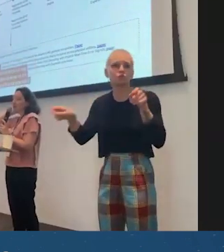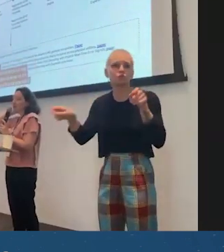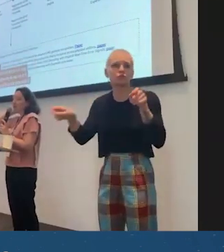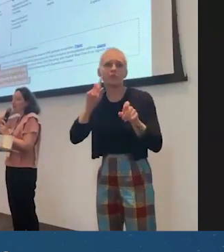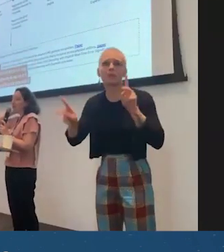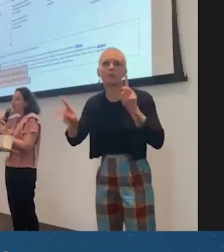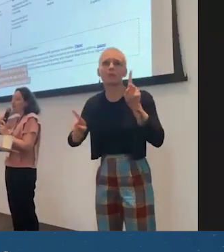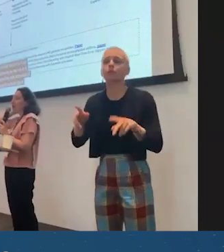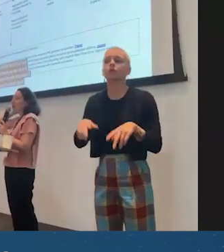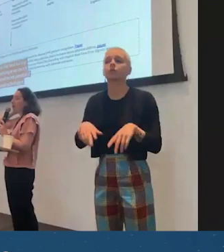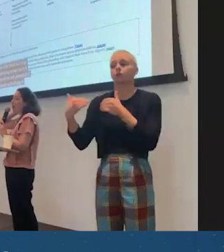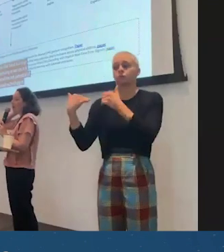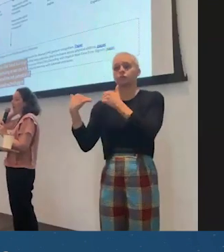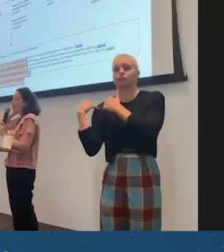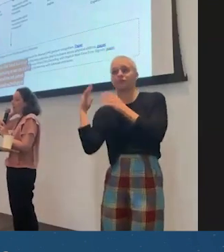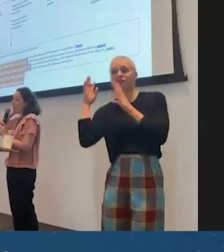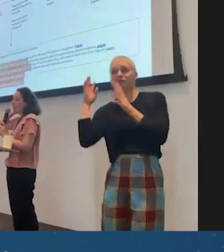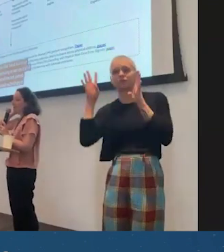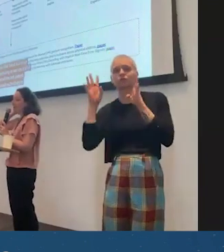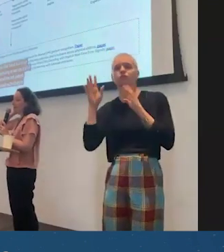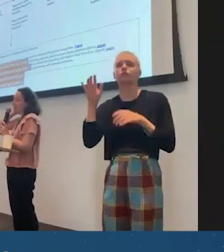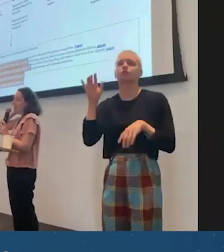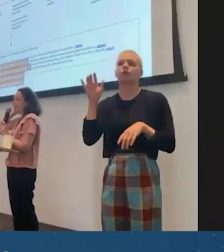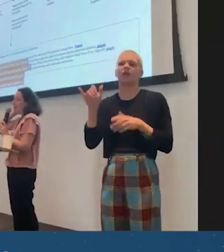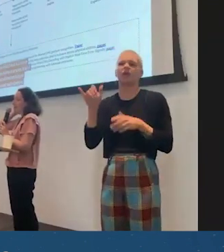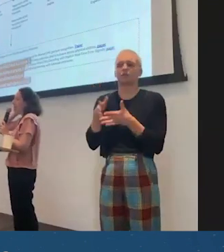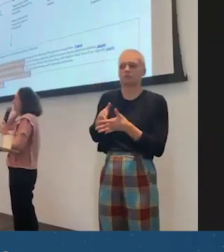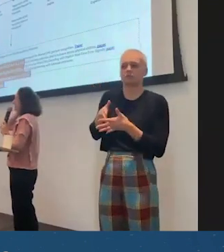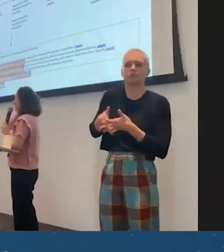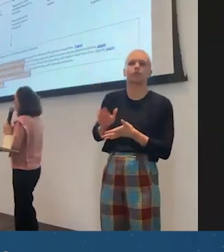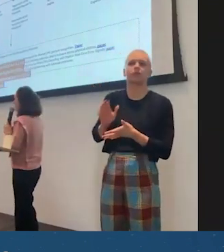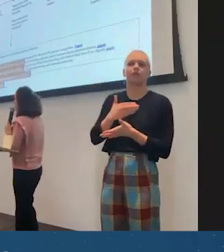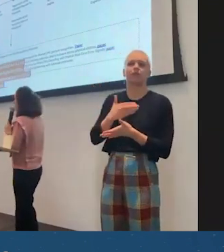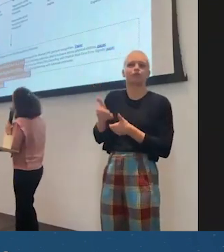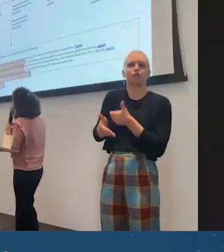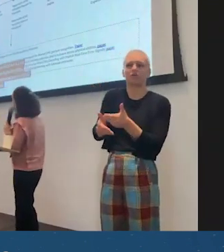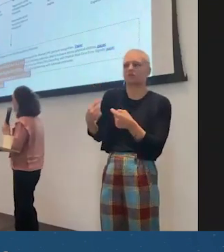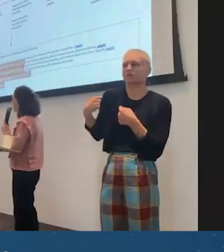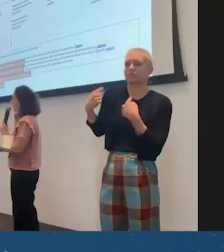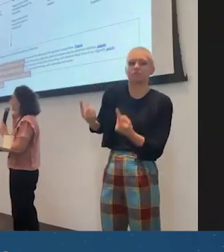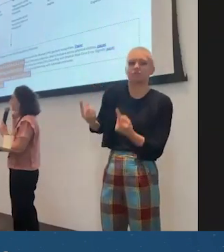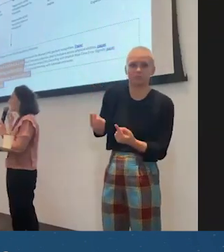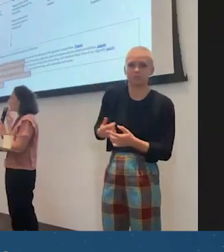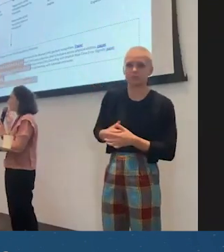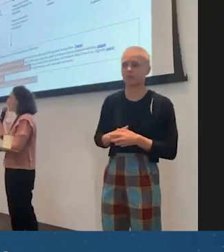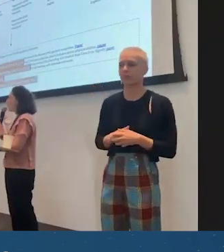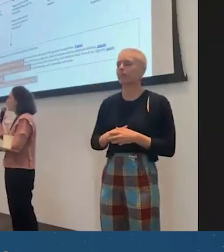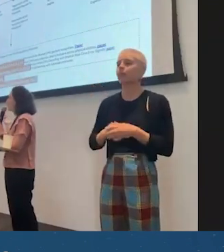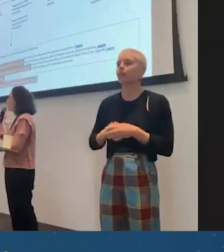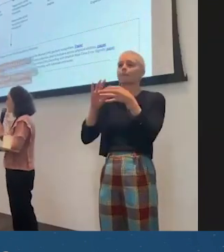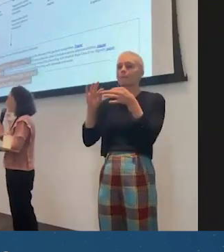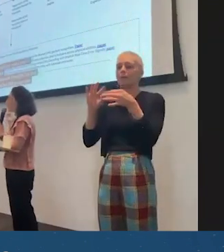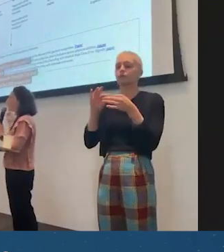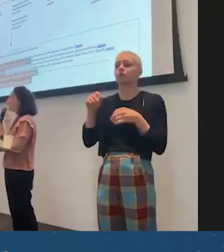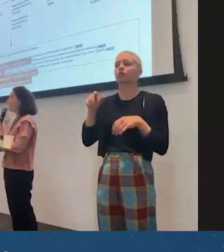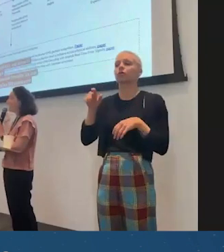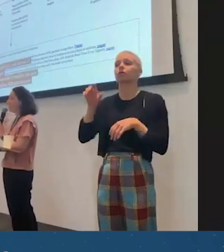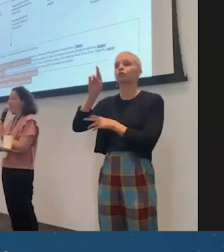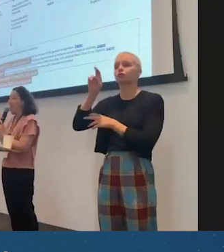has been a part of our R&D process since the early days. So I mentioned CTRL-labs was acquired in late 2019.